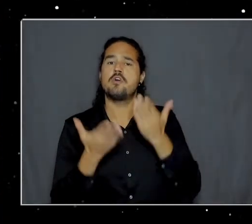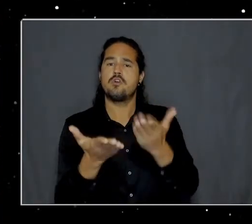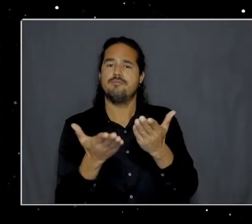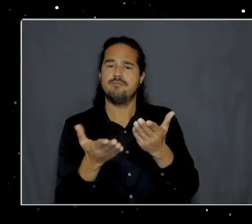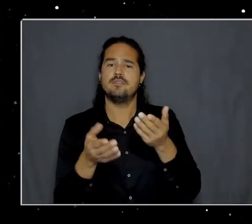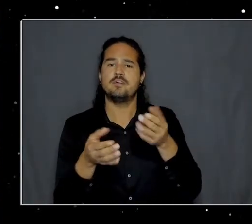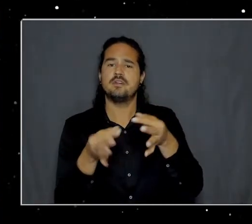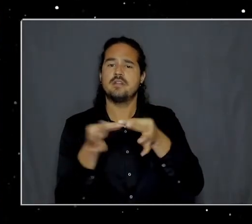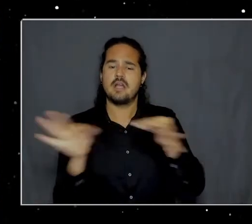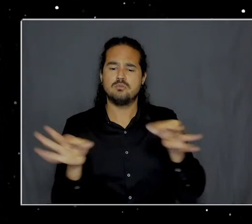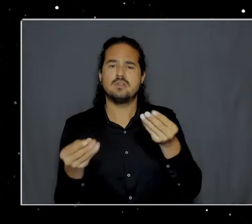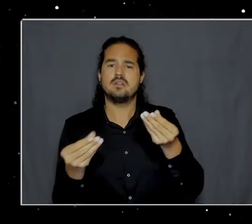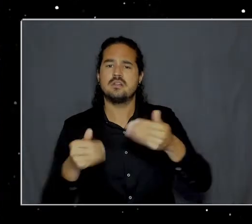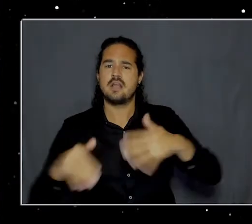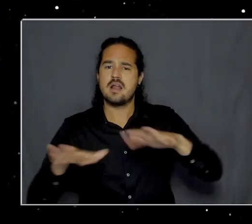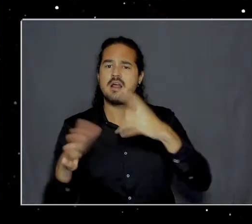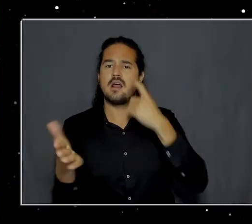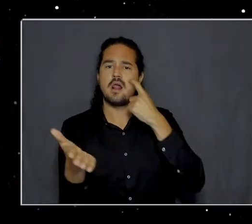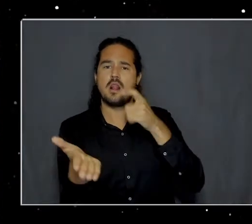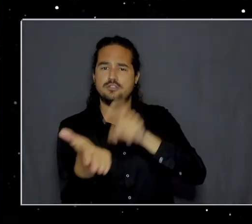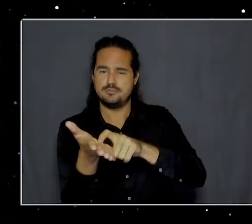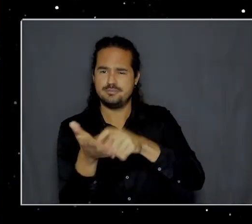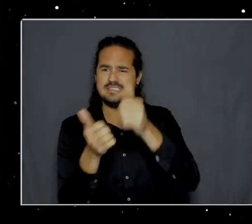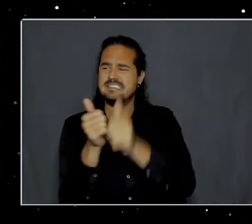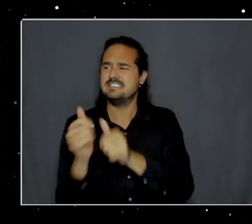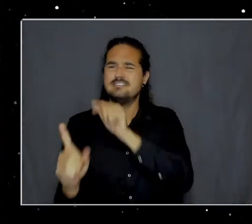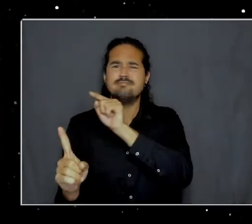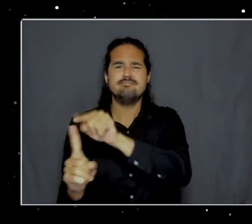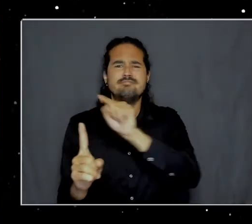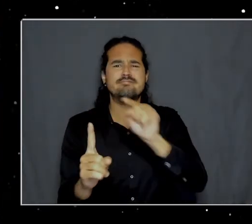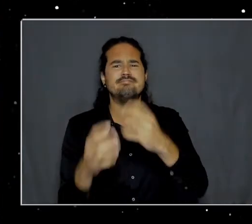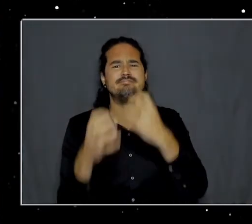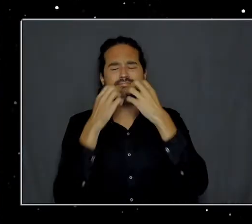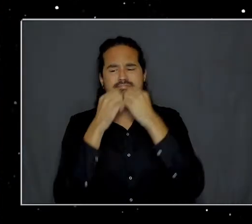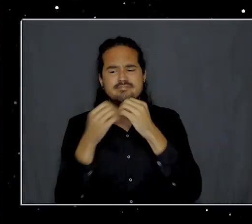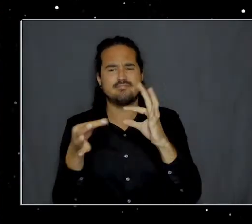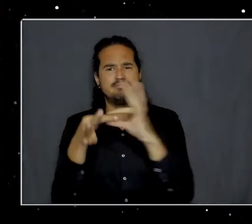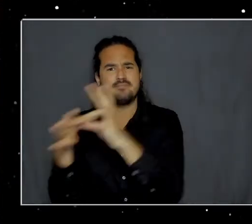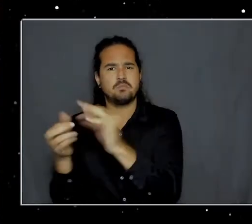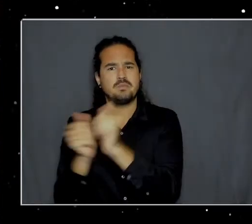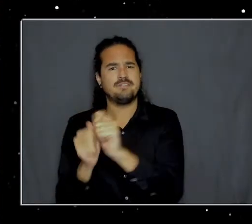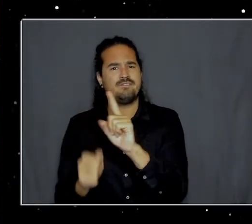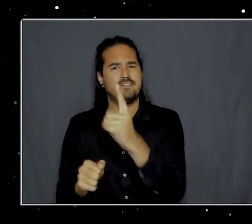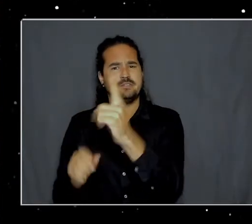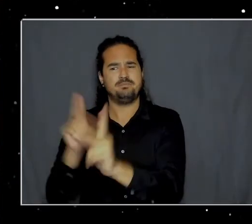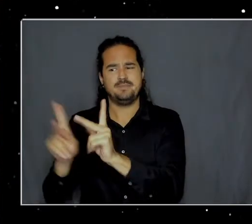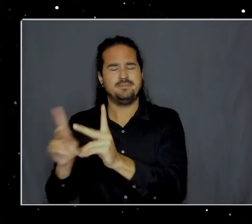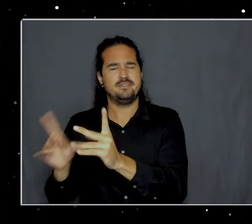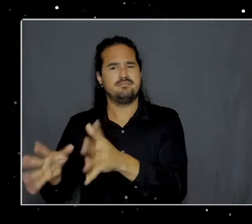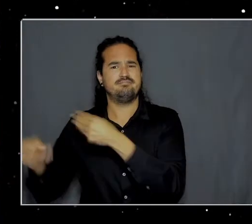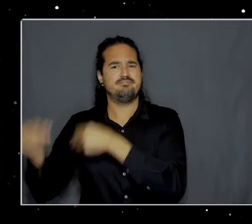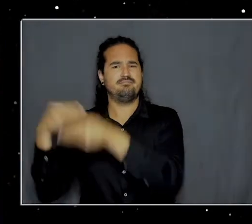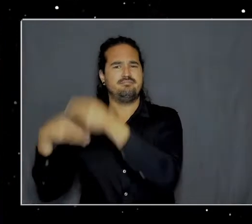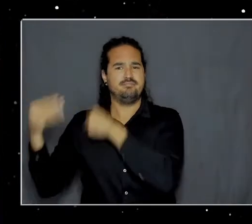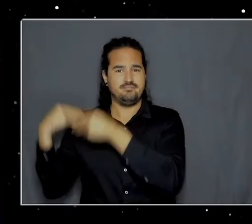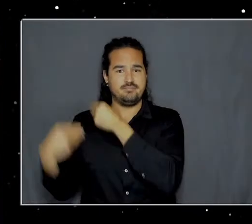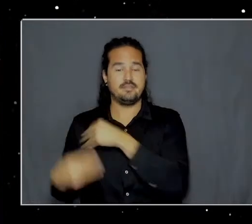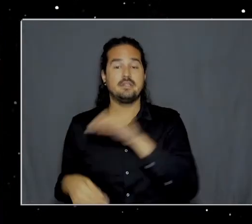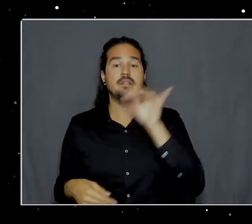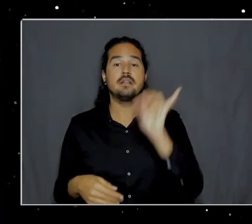ACKNOWLEDGEMENT LANGUAGE FOR PEOPLE TO USE ACCORDINGLY TO THE LANDS THEY ARE ON. EACH PLACE HAS UNIQUE CONNECTIONS TO THE FIRST PEOPLE OF THESE LANDS.